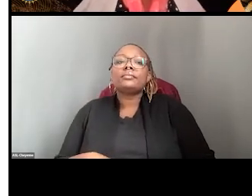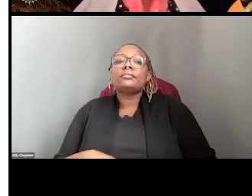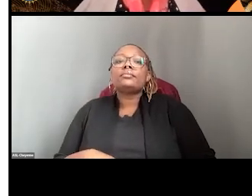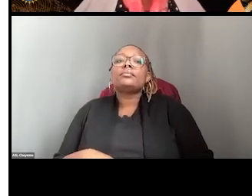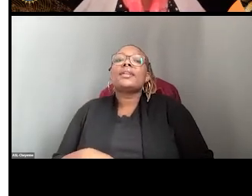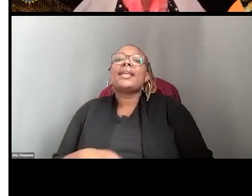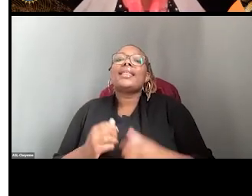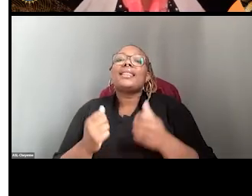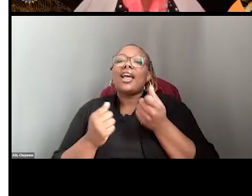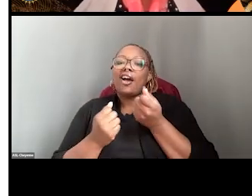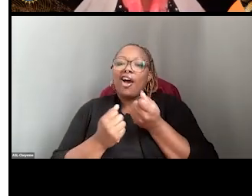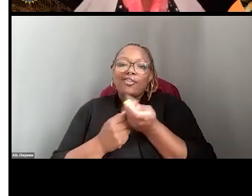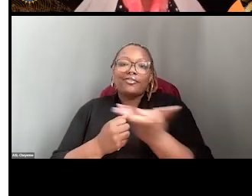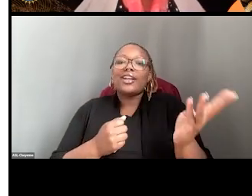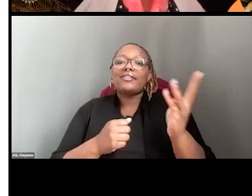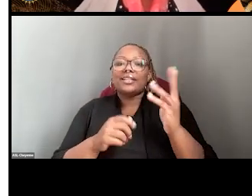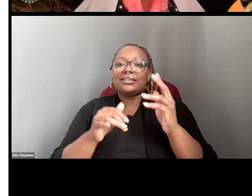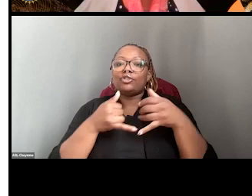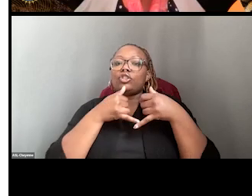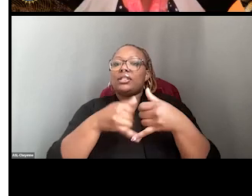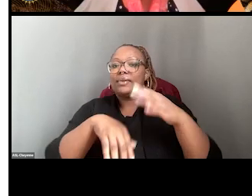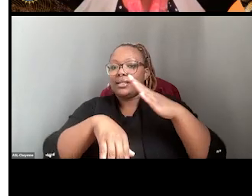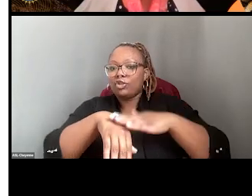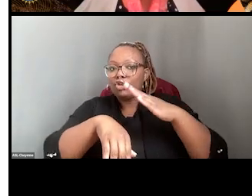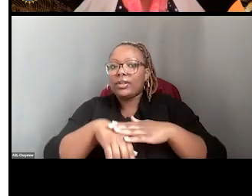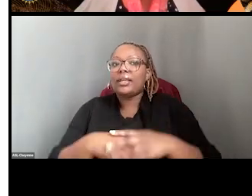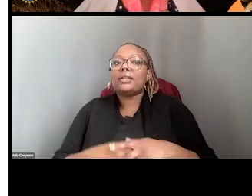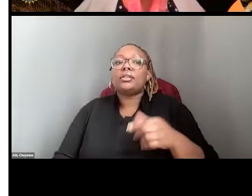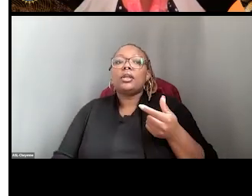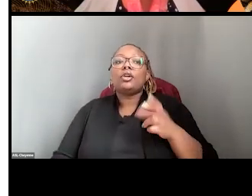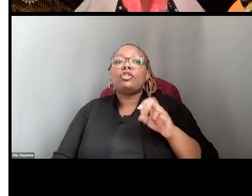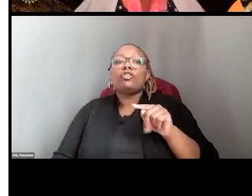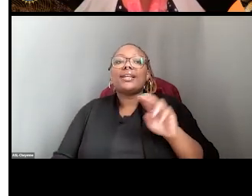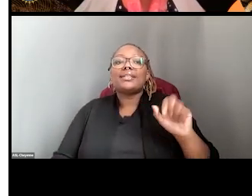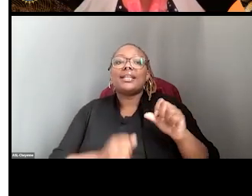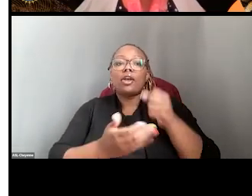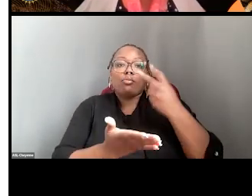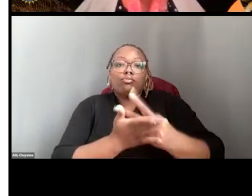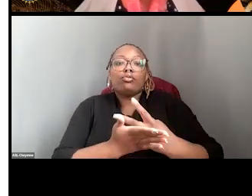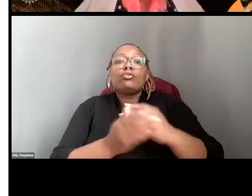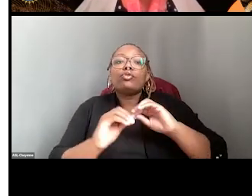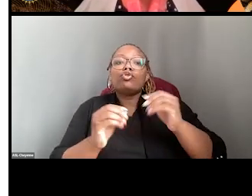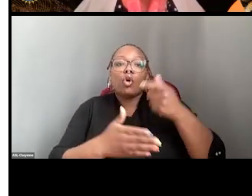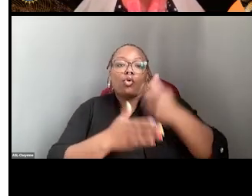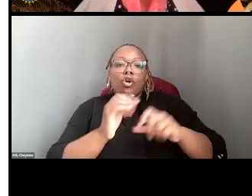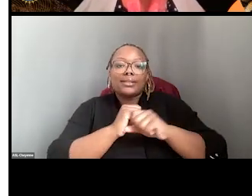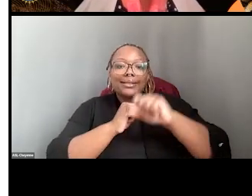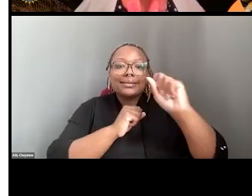These include the grantee approved no-cost extension, which is the grantee's first no-cost extension that is approved by the grantee.